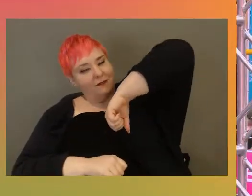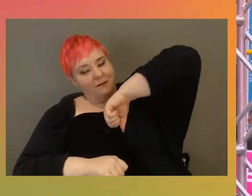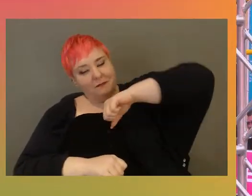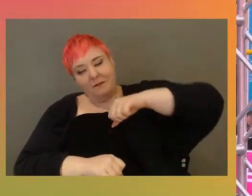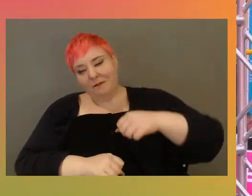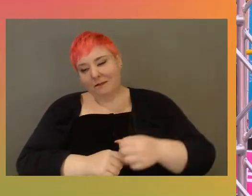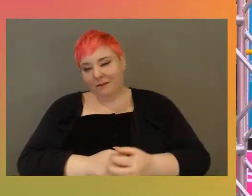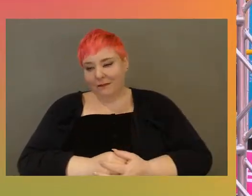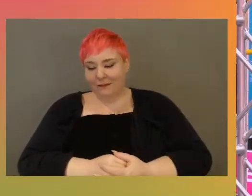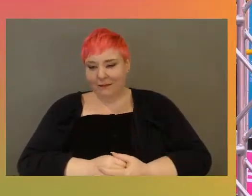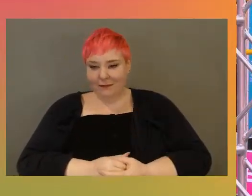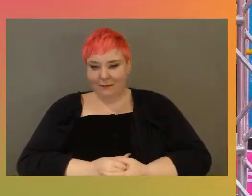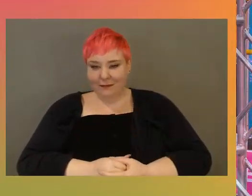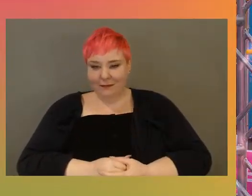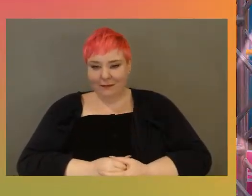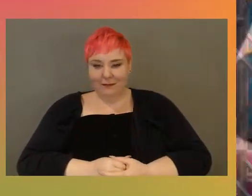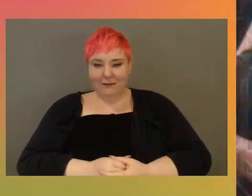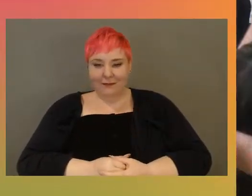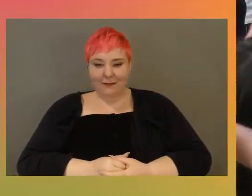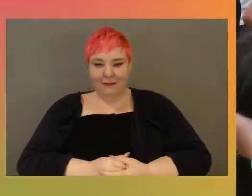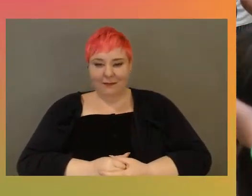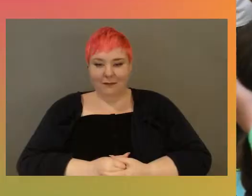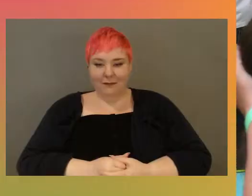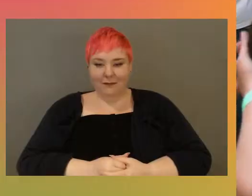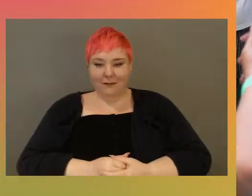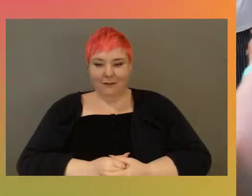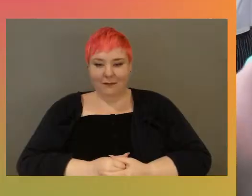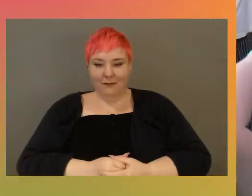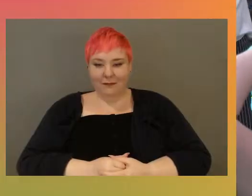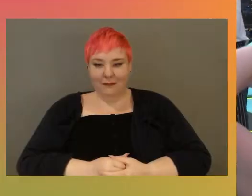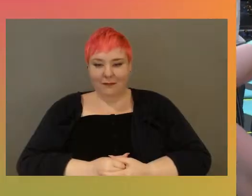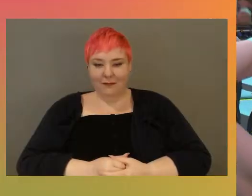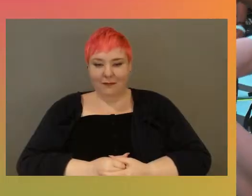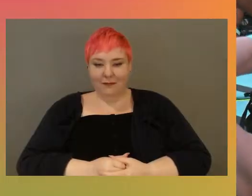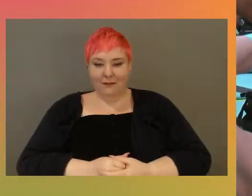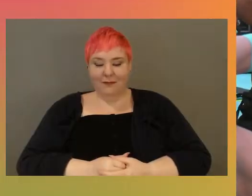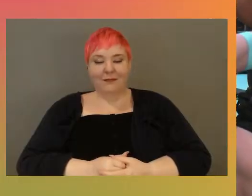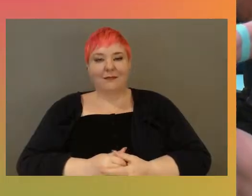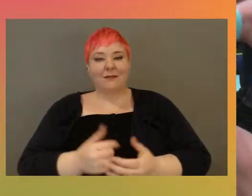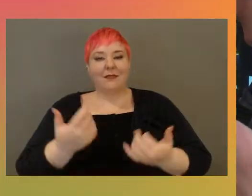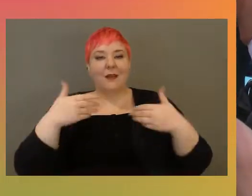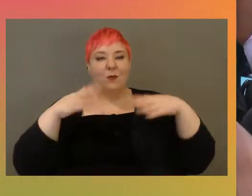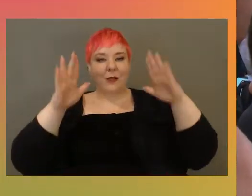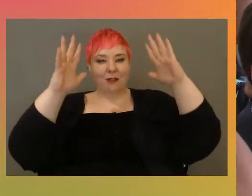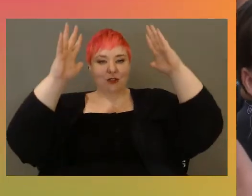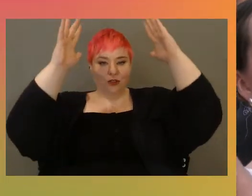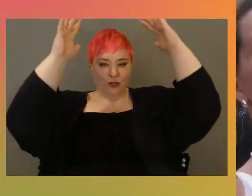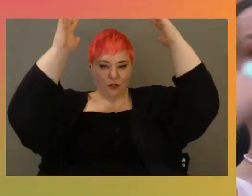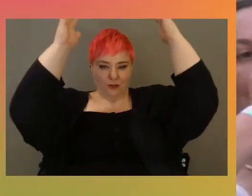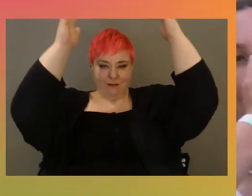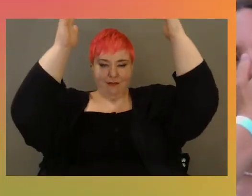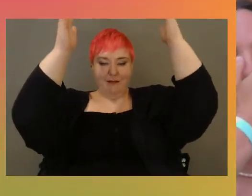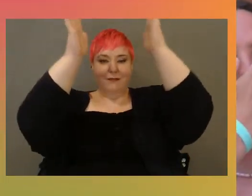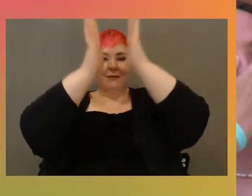SKY, GAZE UP.